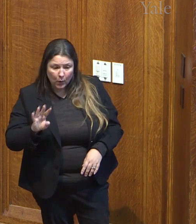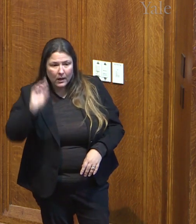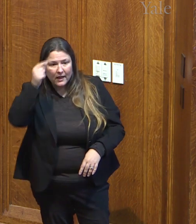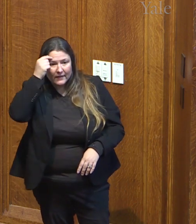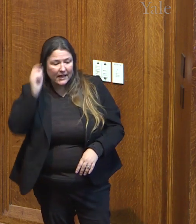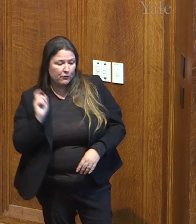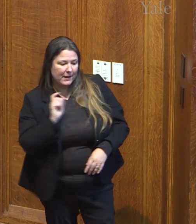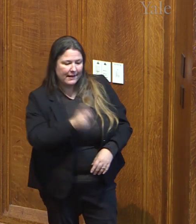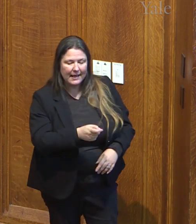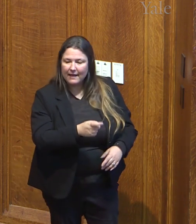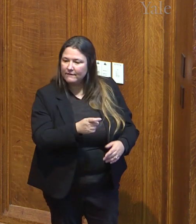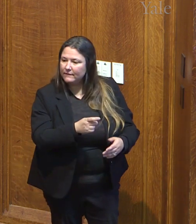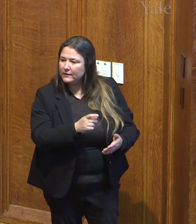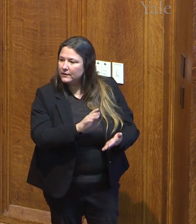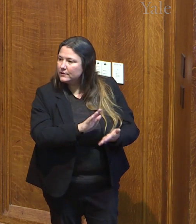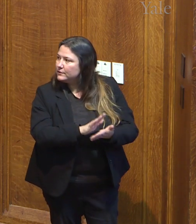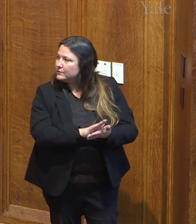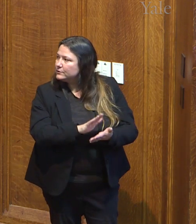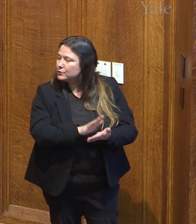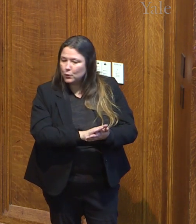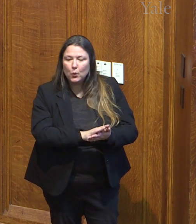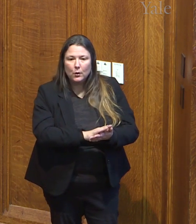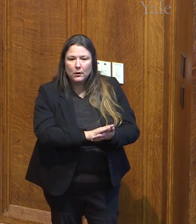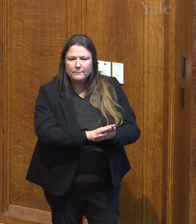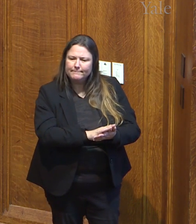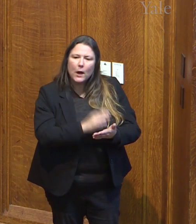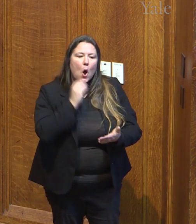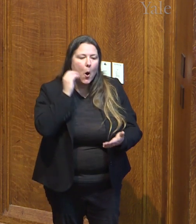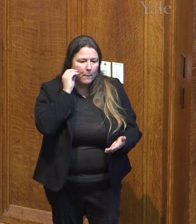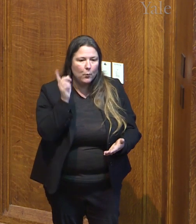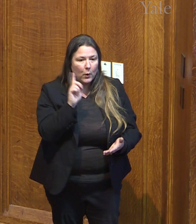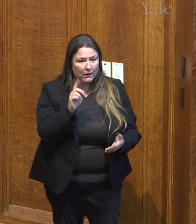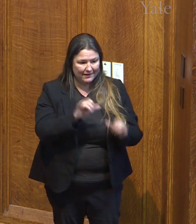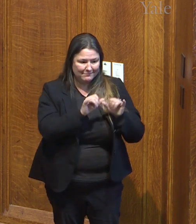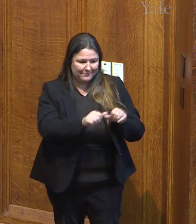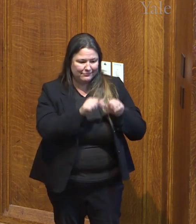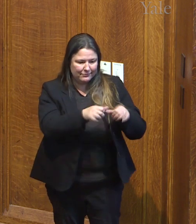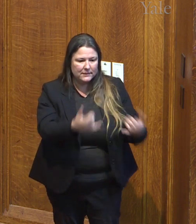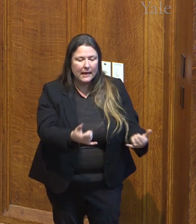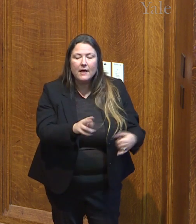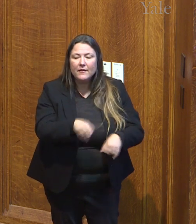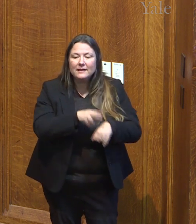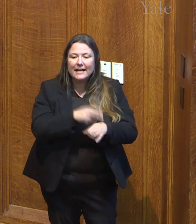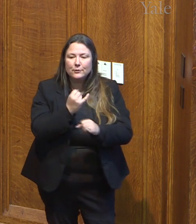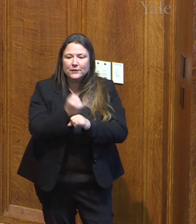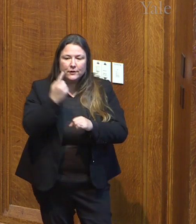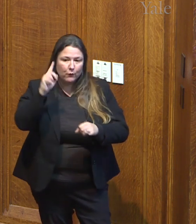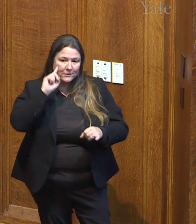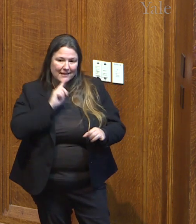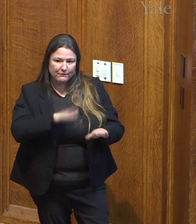its imposing home on the rue Saint-Jacques where it is today. The National Institute for Deaf Children,